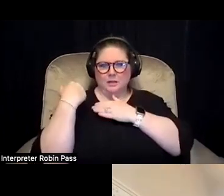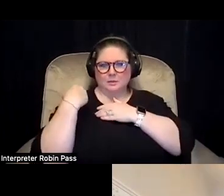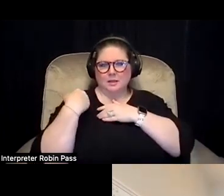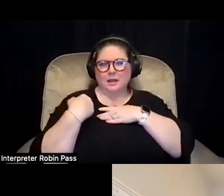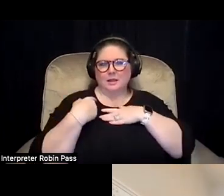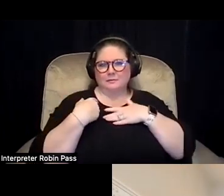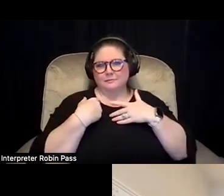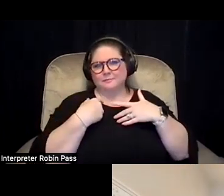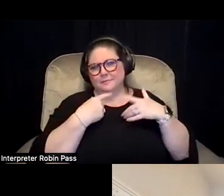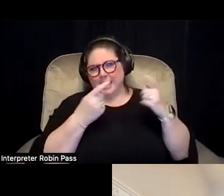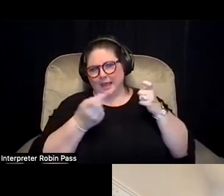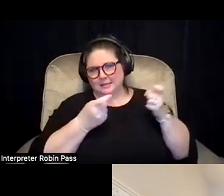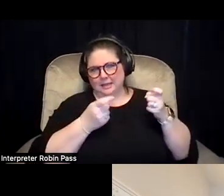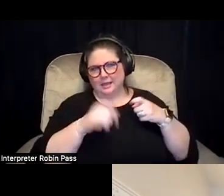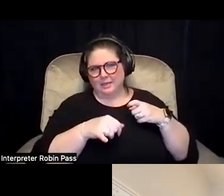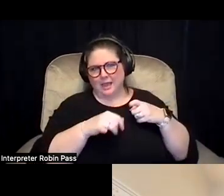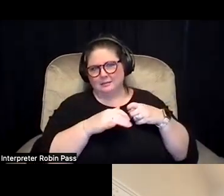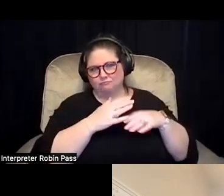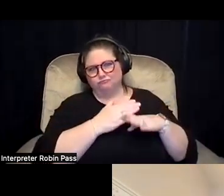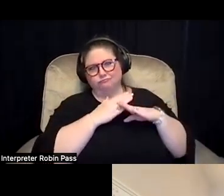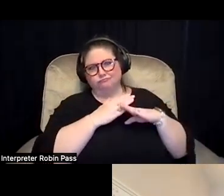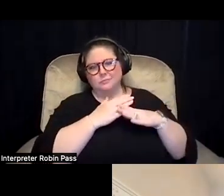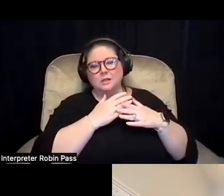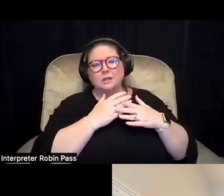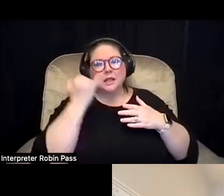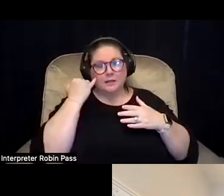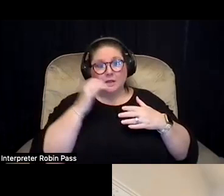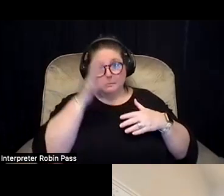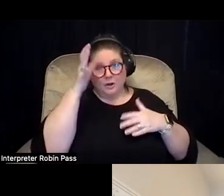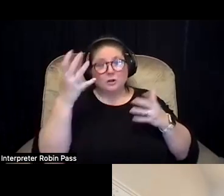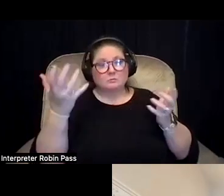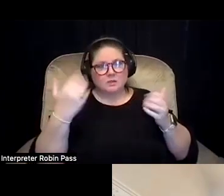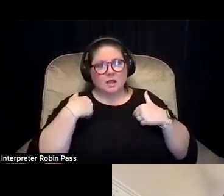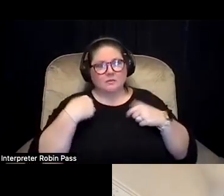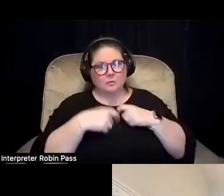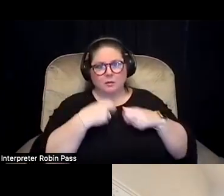if there was a parent that had an issue then i wouldn't have to handle it on my own